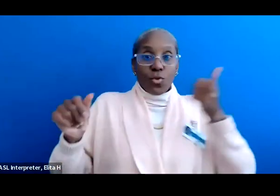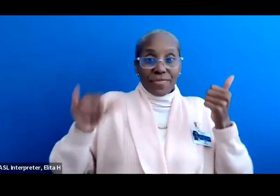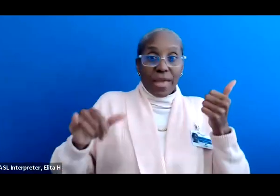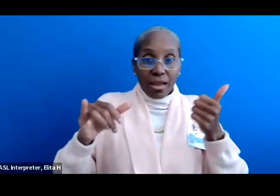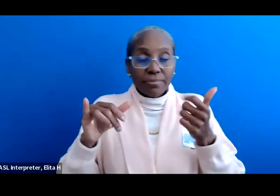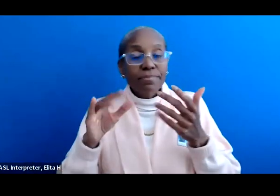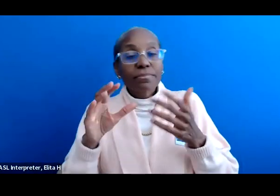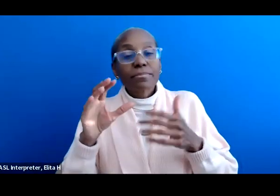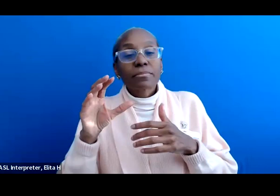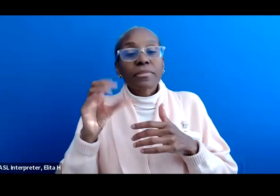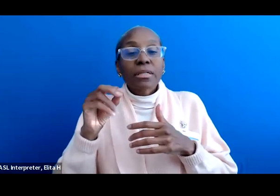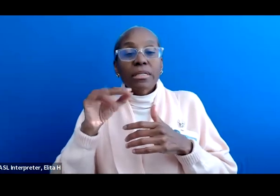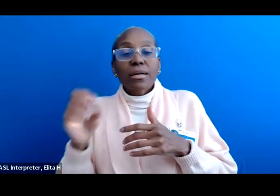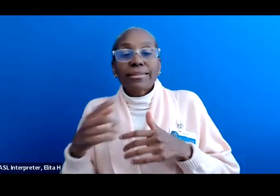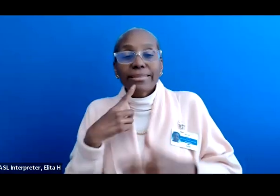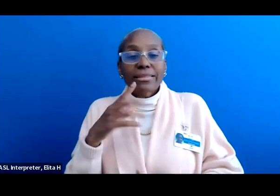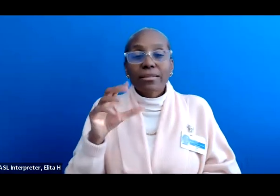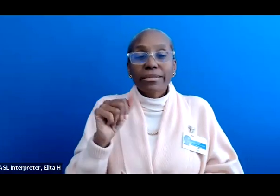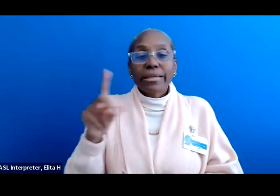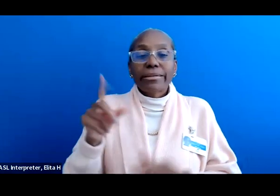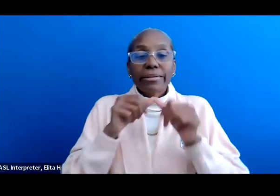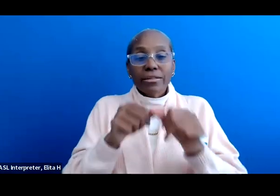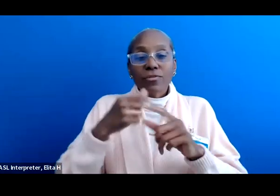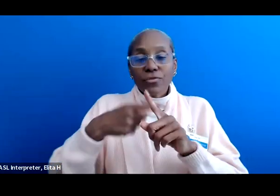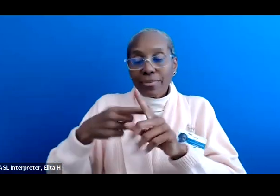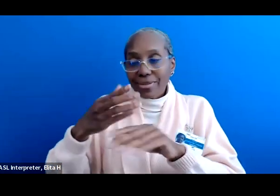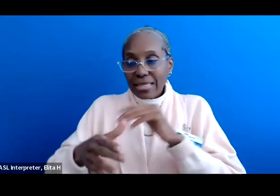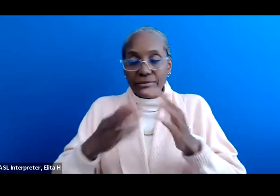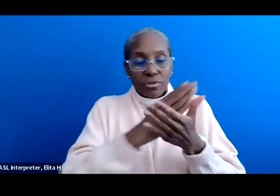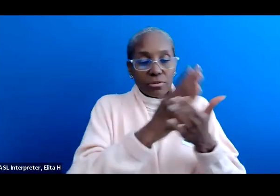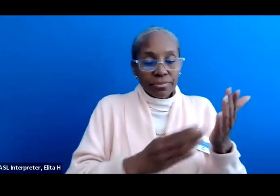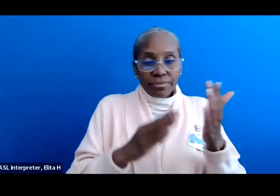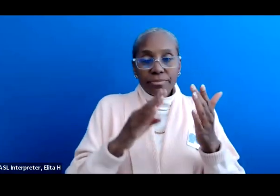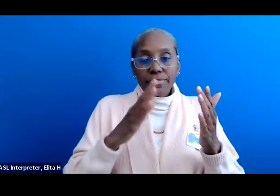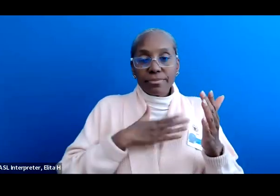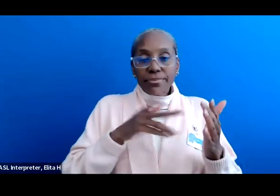Connie had AD continue for months after fracturing my knee. Yes, that happens.